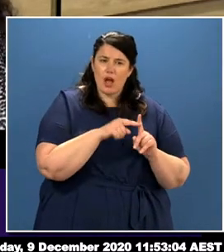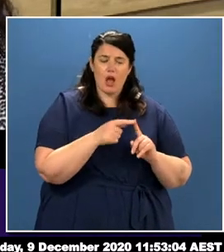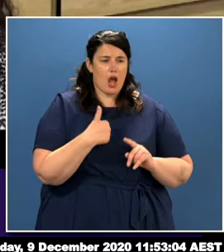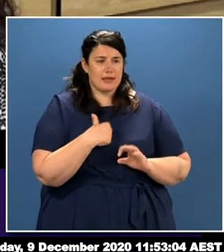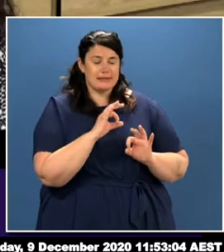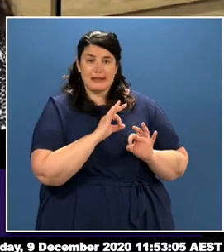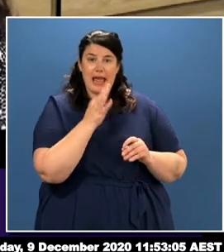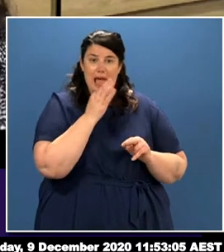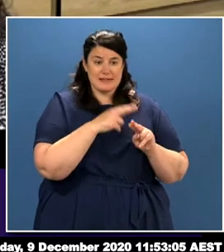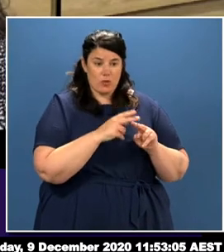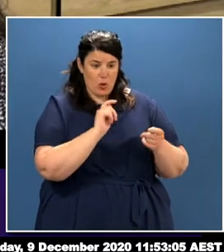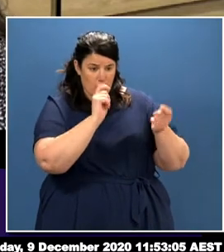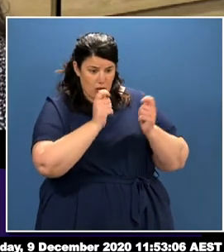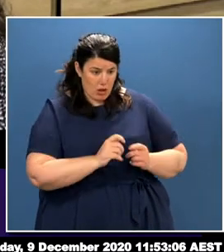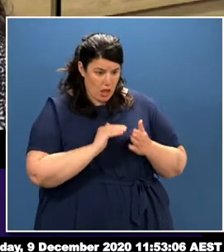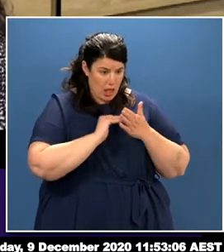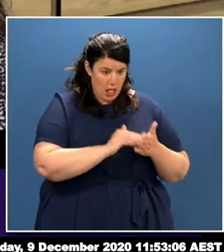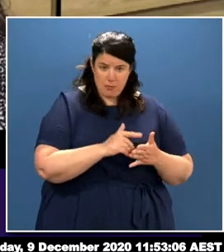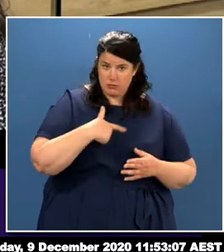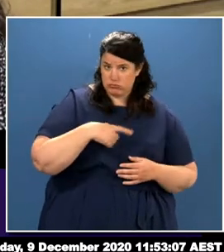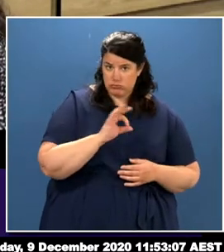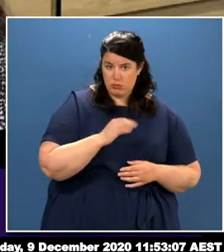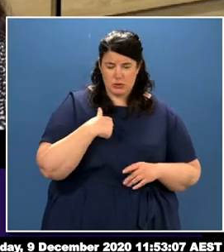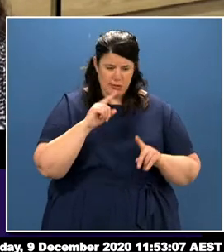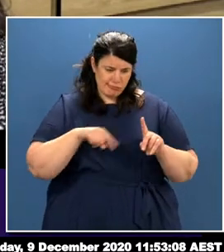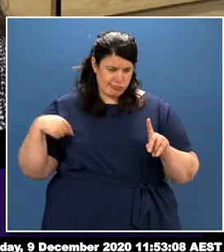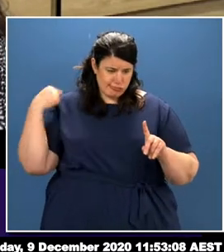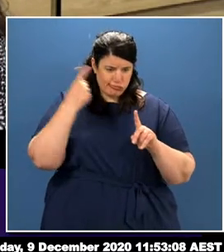assistance because I had always worked at the ATO and I felt that they